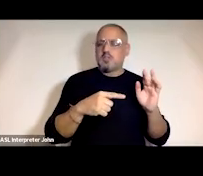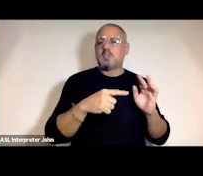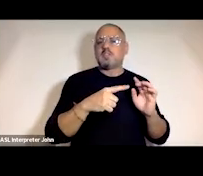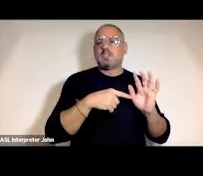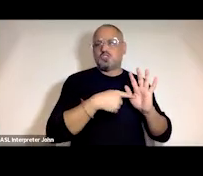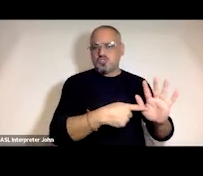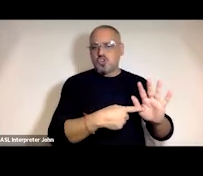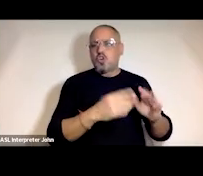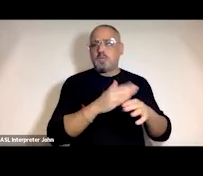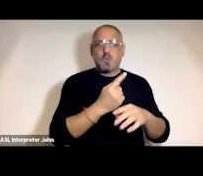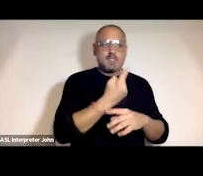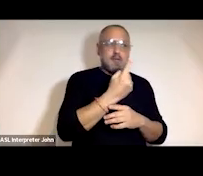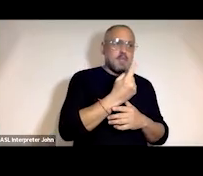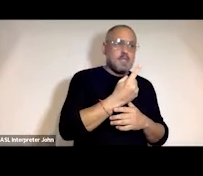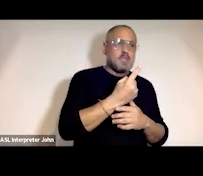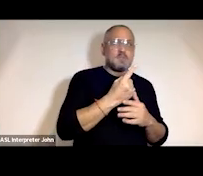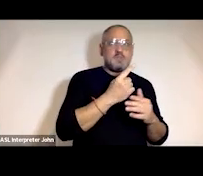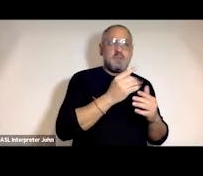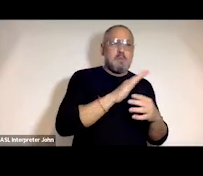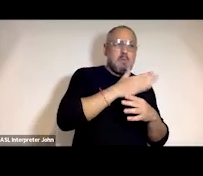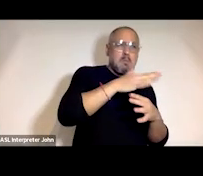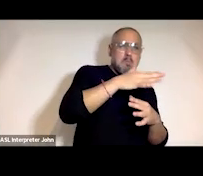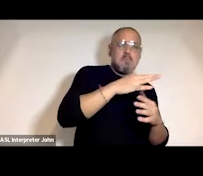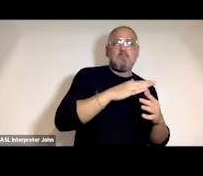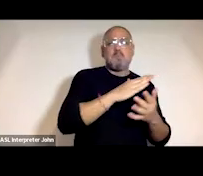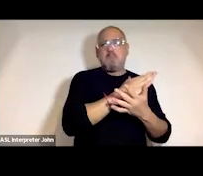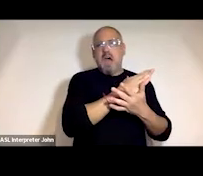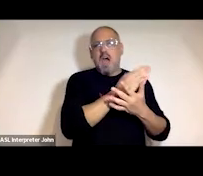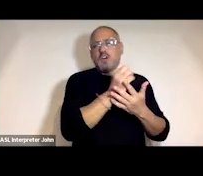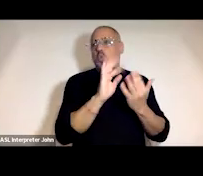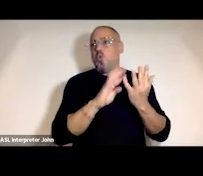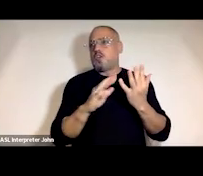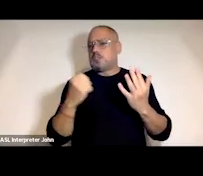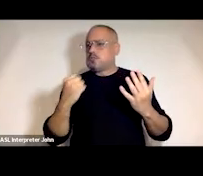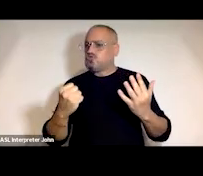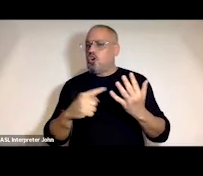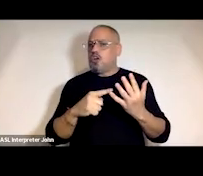something that could be considered mild or something that could be considered marked or extreme.